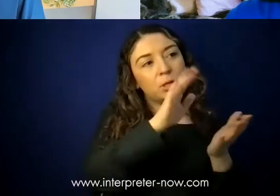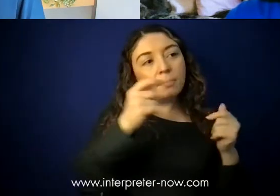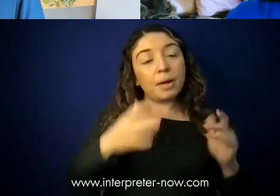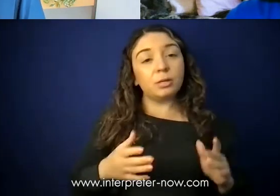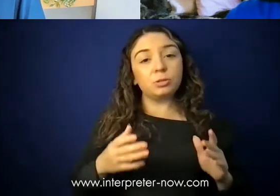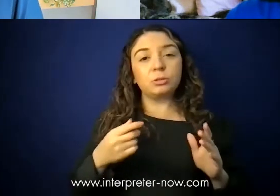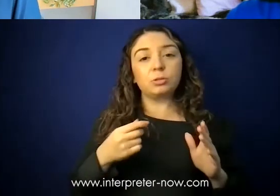more empathy?